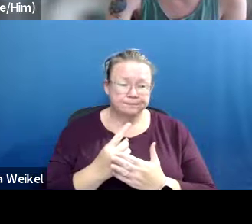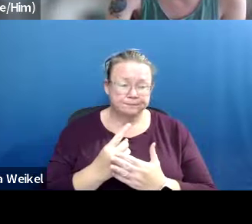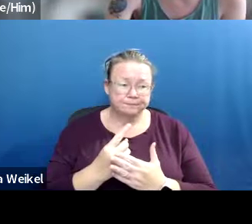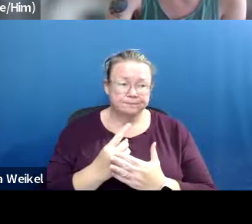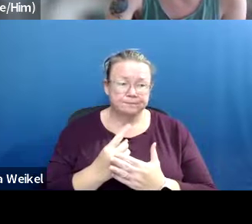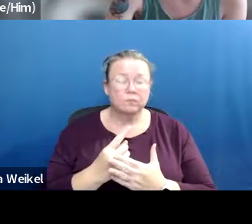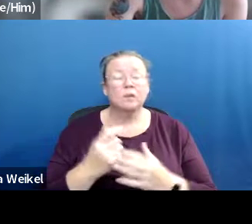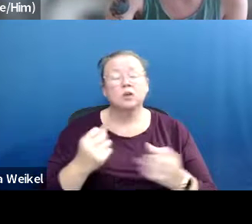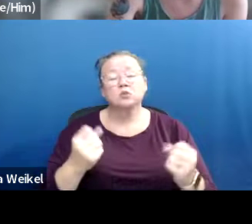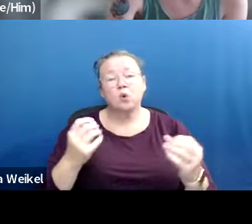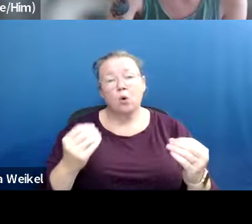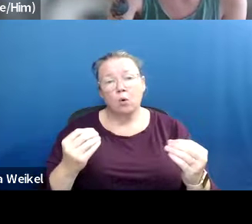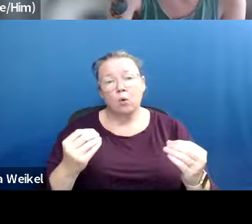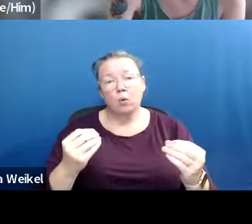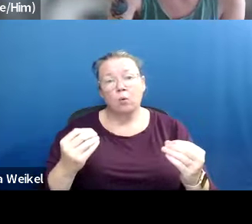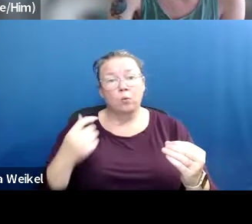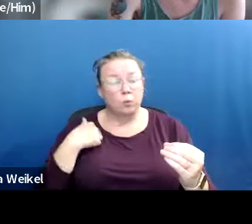Harm (He/Him): so we are.